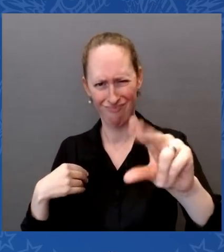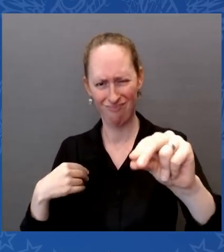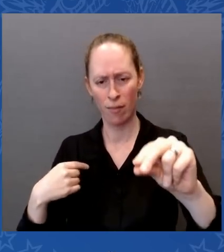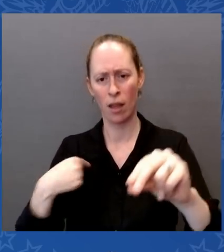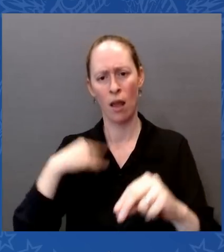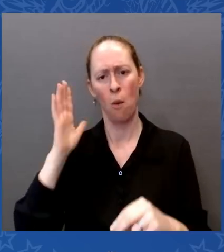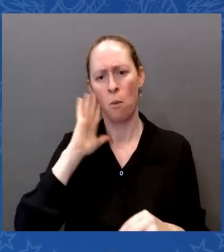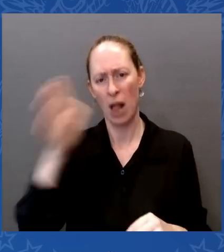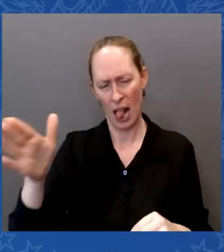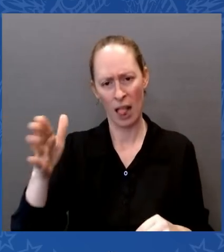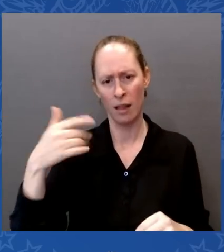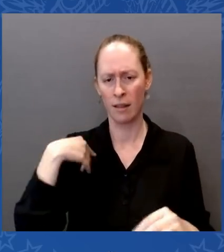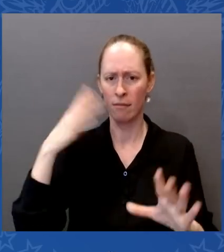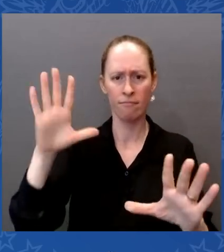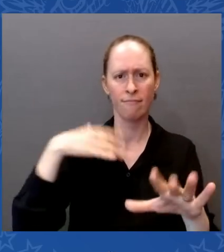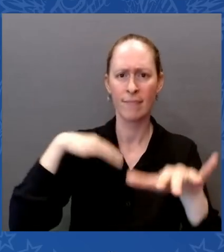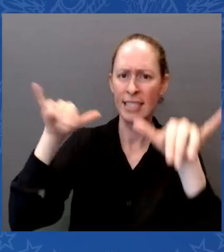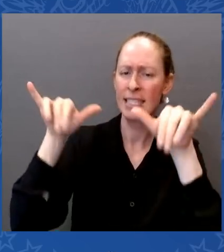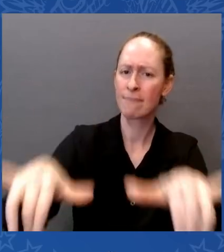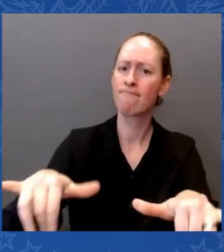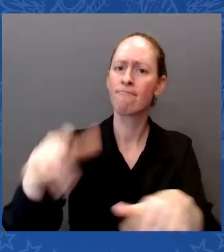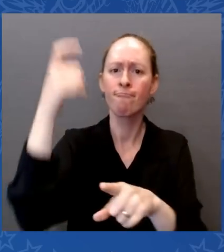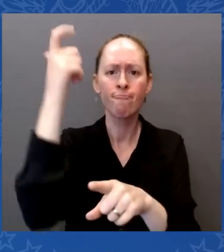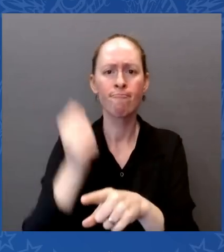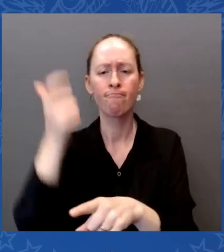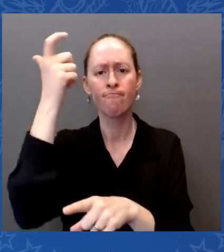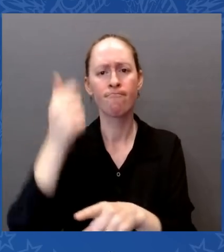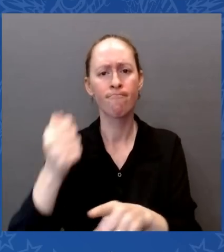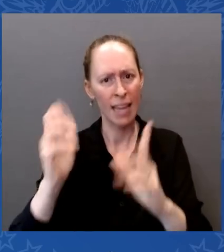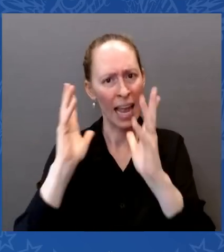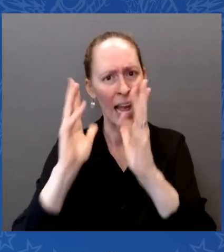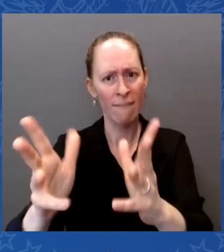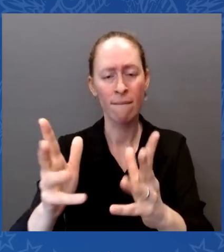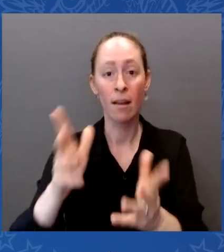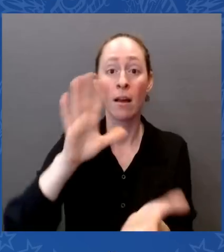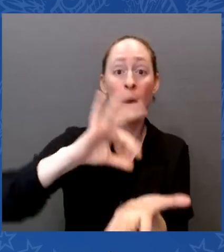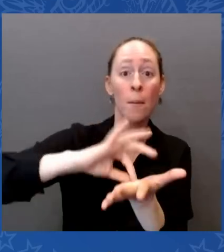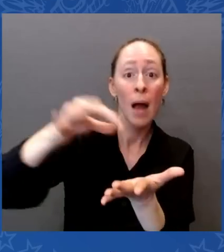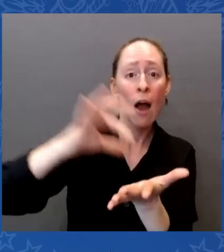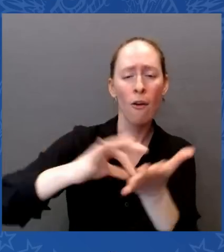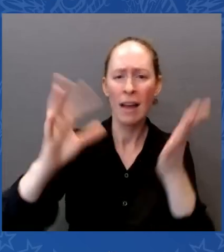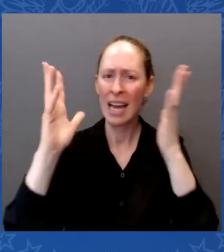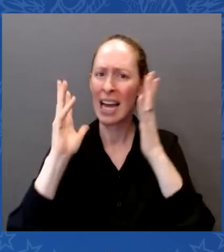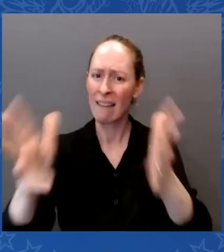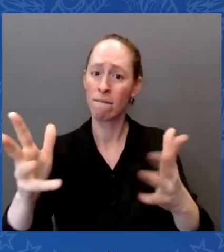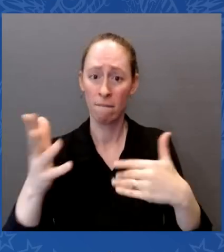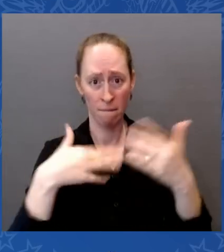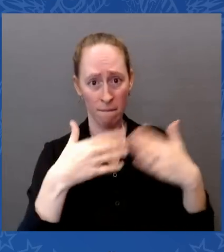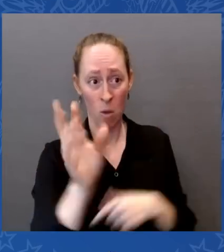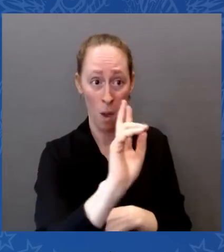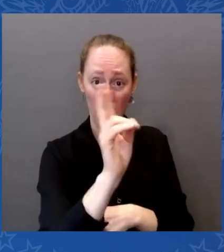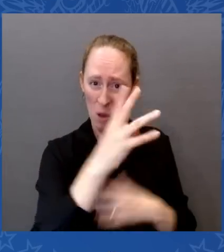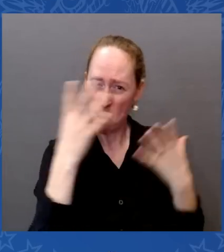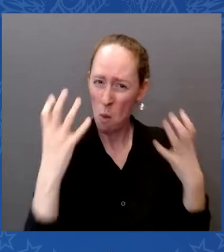no matter how hard they work at it. Folks, we know what the Republicans in Congress will do if they regain power.